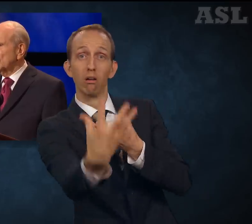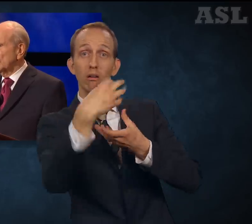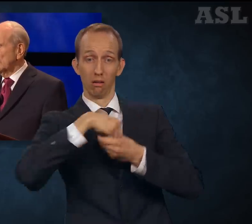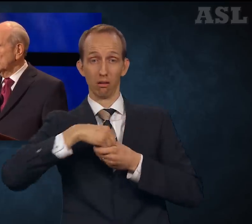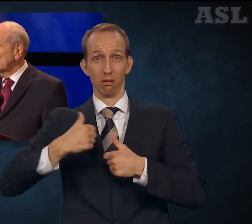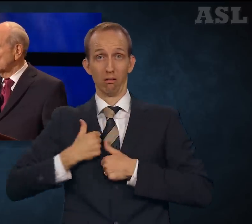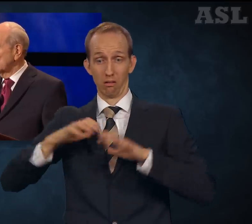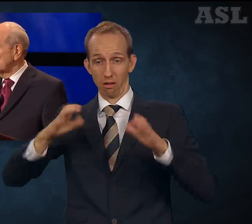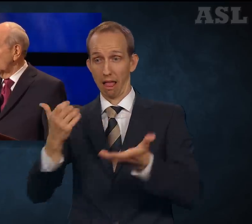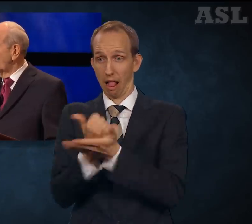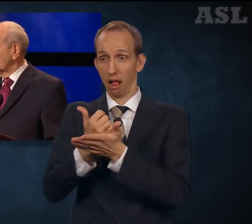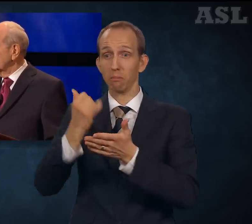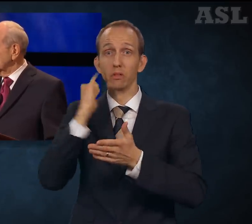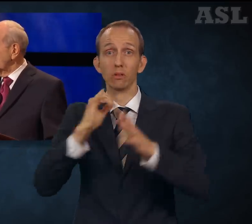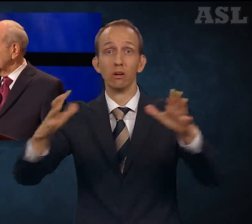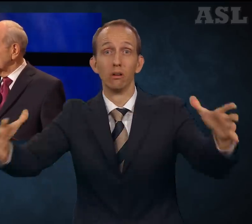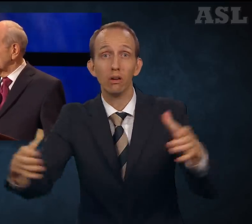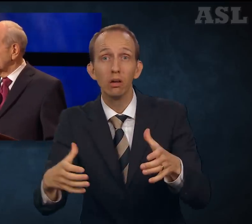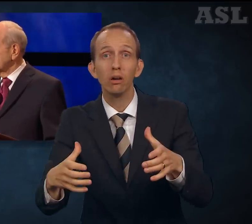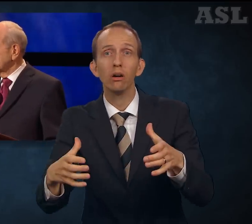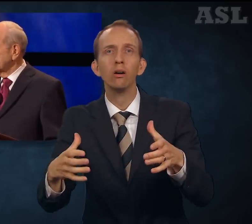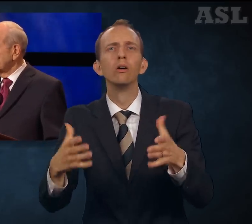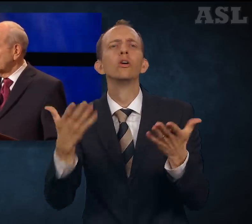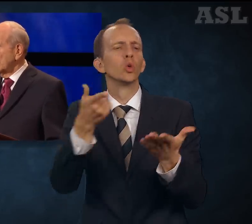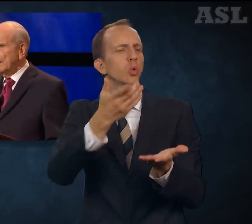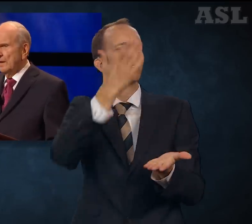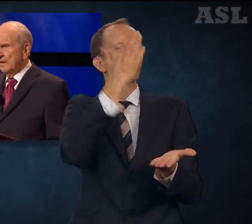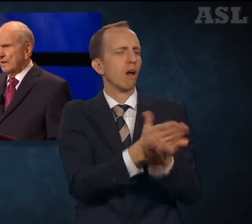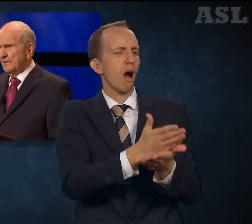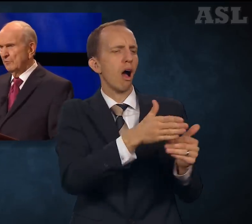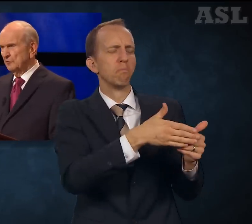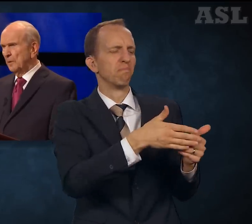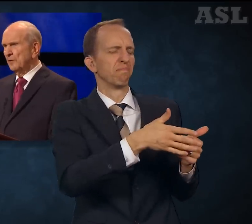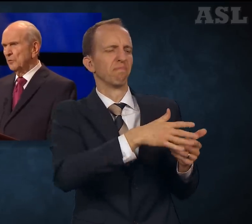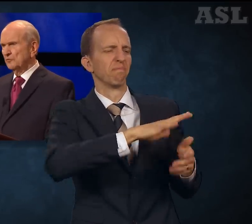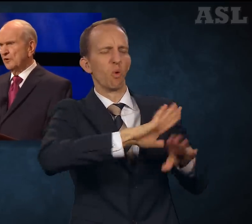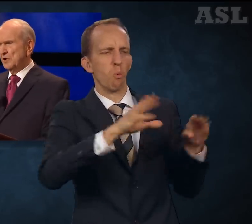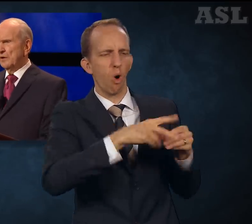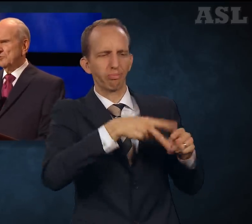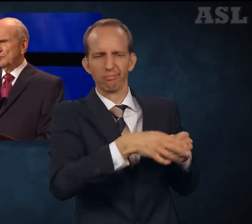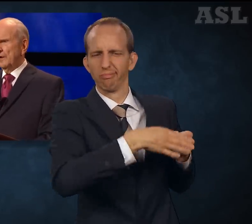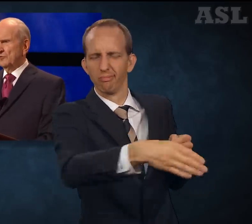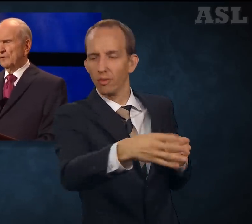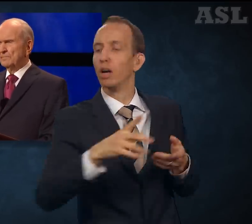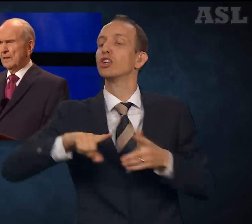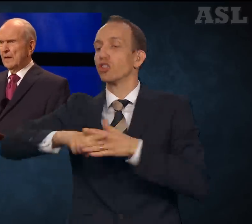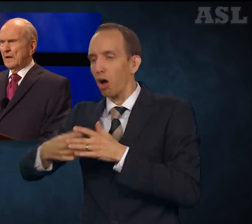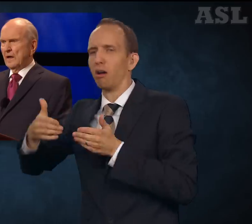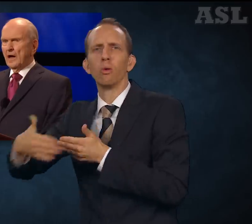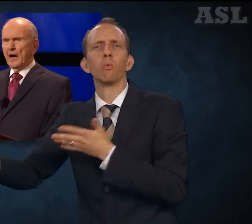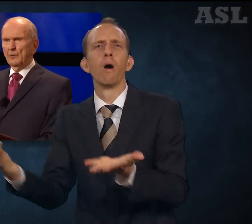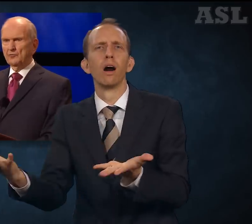WHAT WOULD YOU WANT TO START